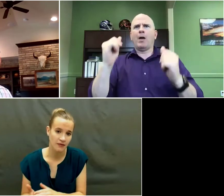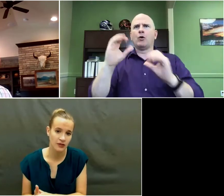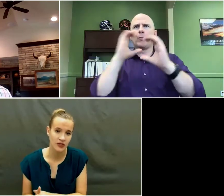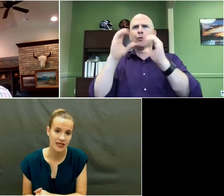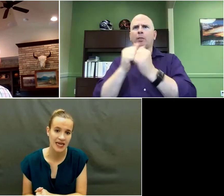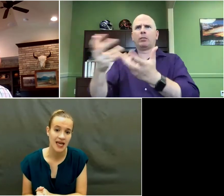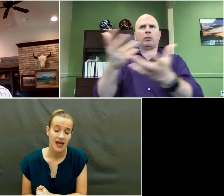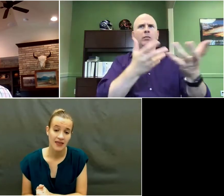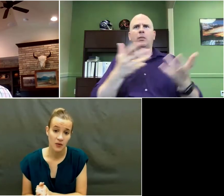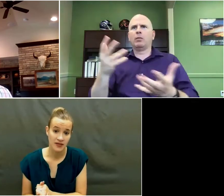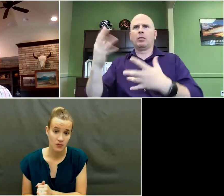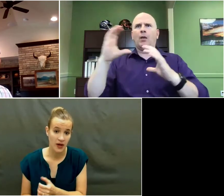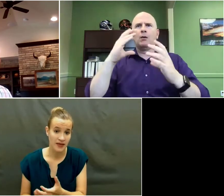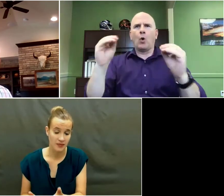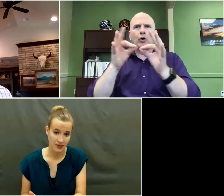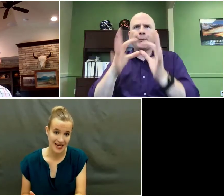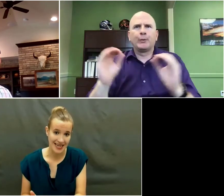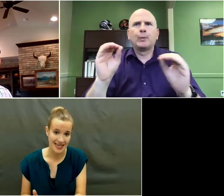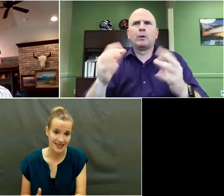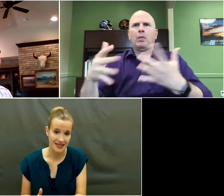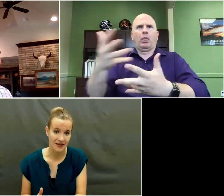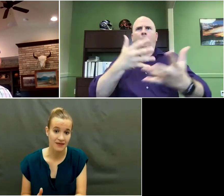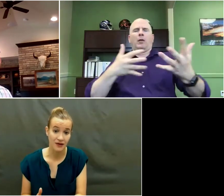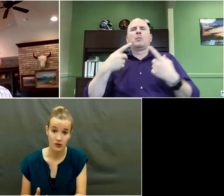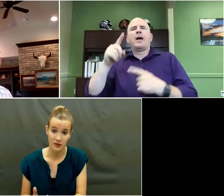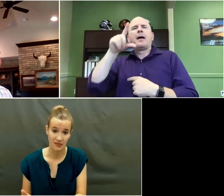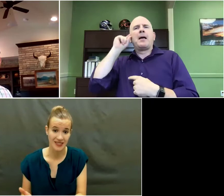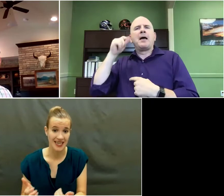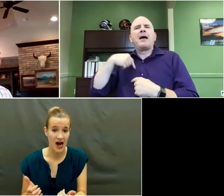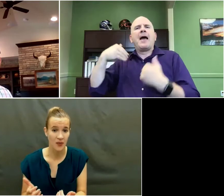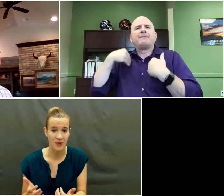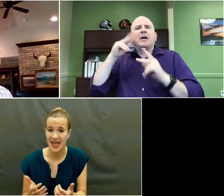fortunately, there was, when the plane hit, the deaf individual was able to get out but they had